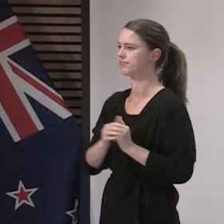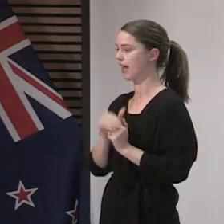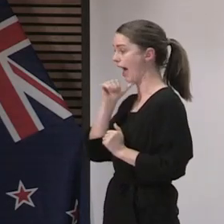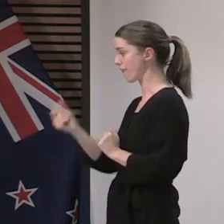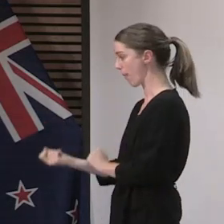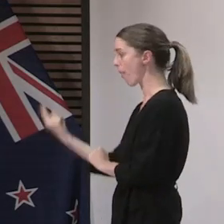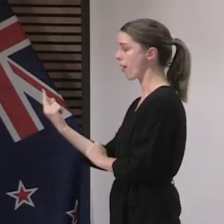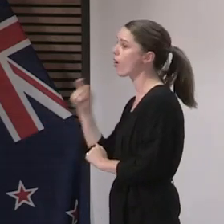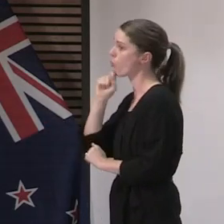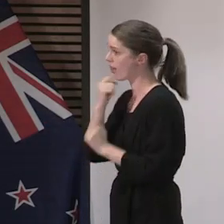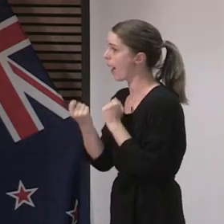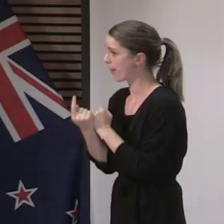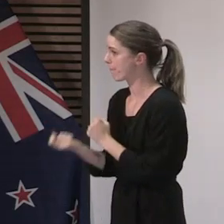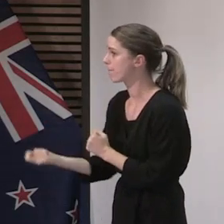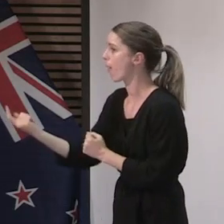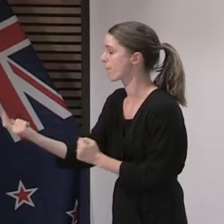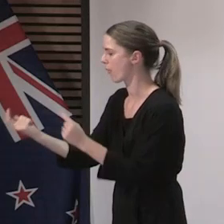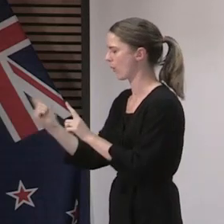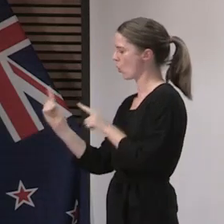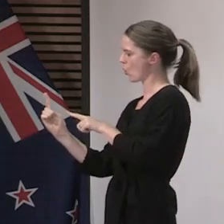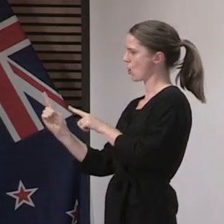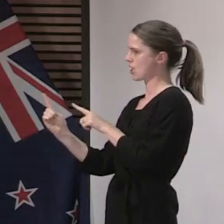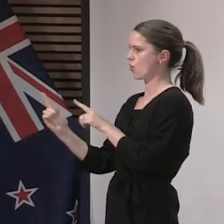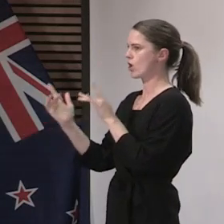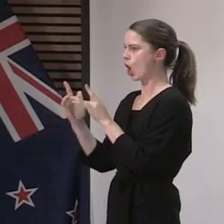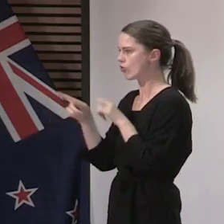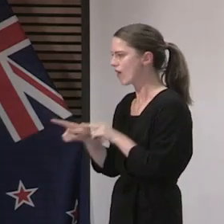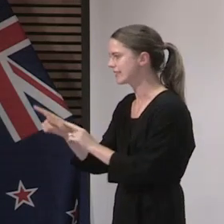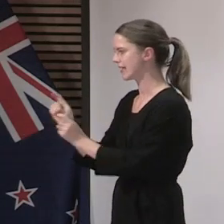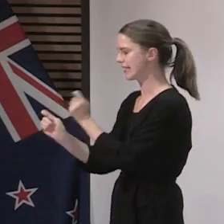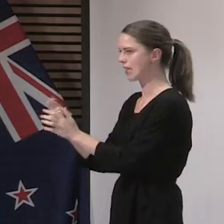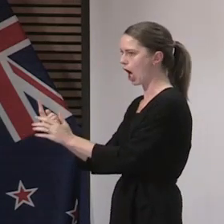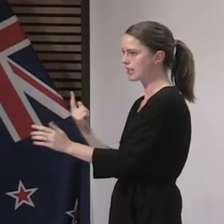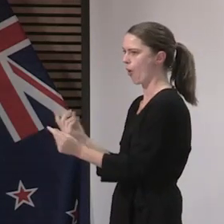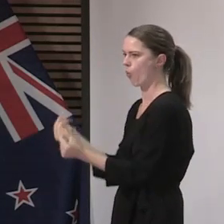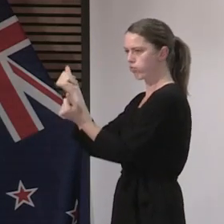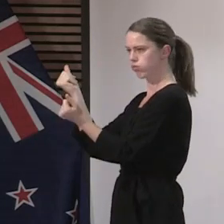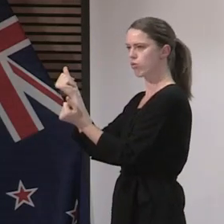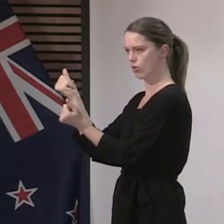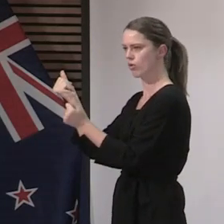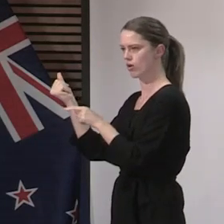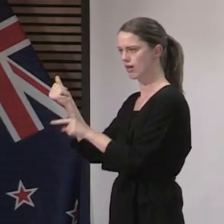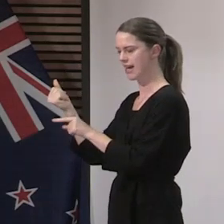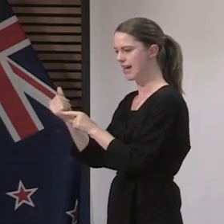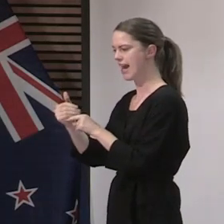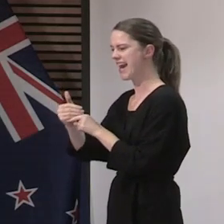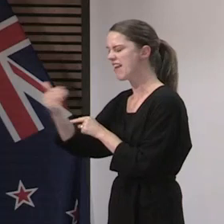tolerance for cases. It means when a case emerges - and it